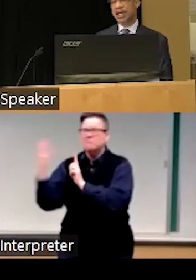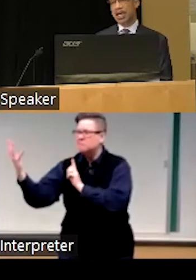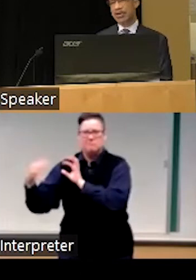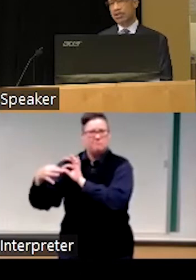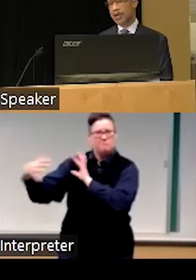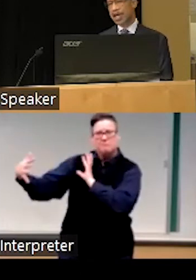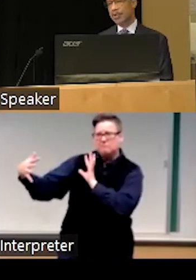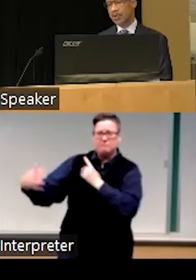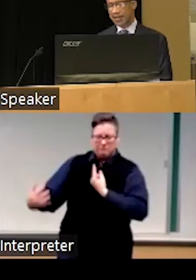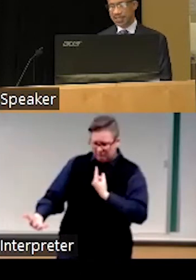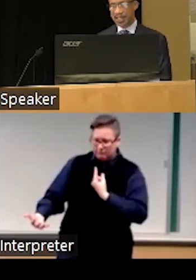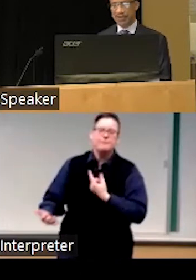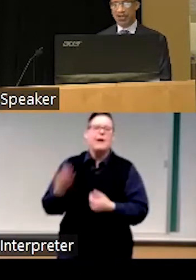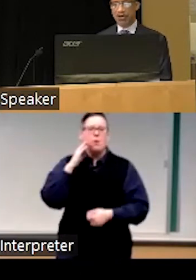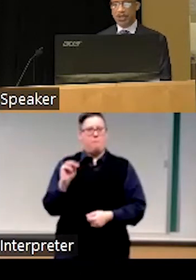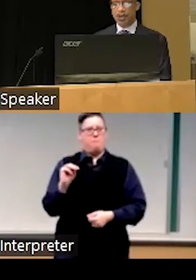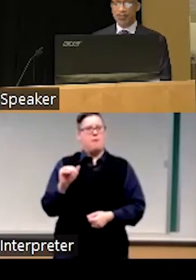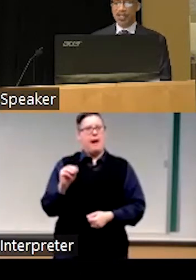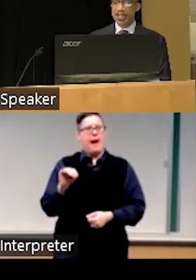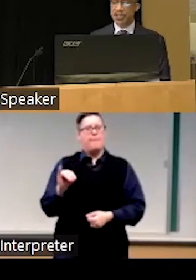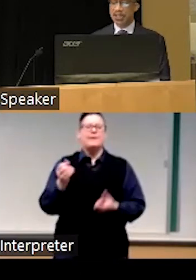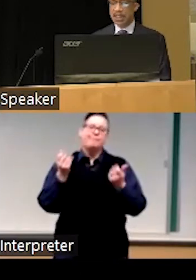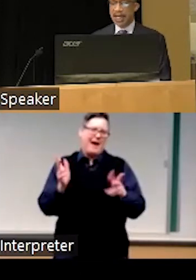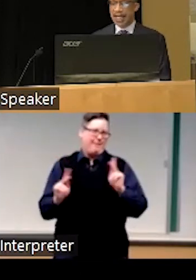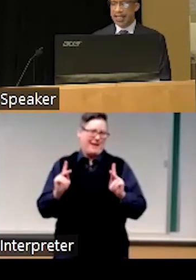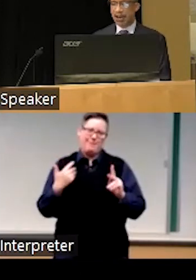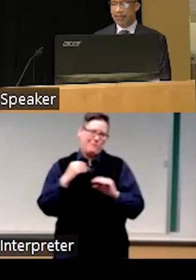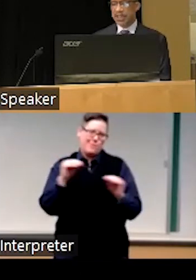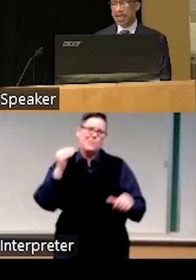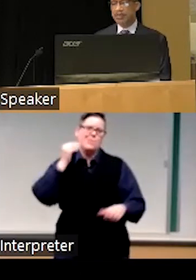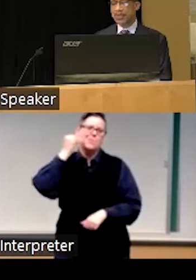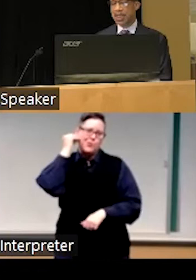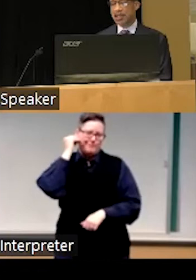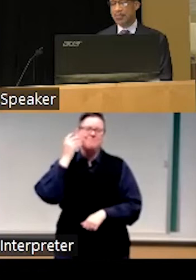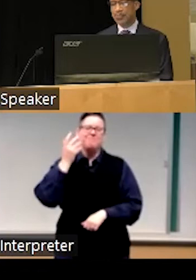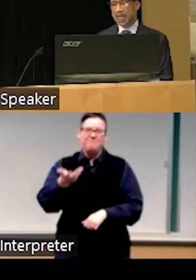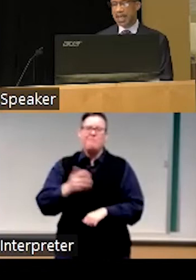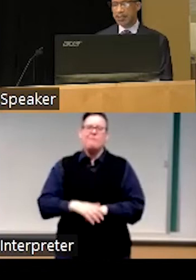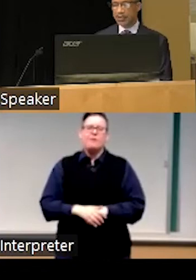um I I know in Miami we have a significant homeless population and oftentimes being able